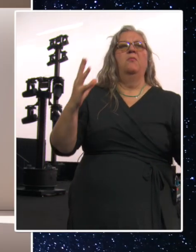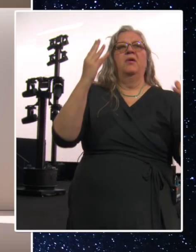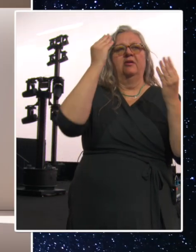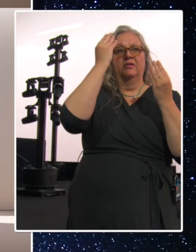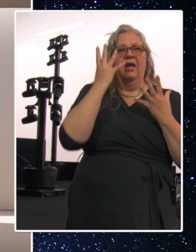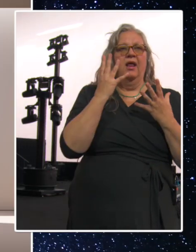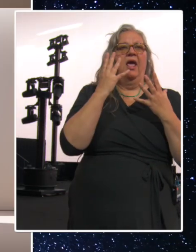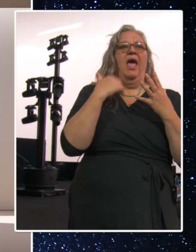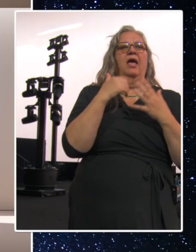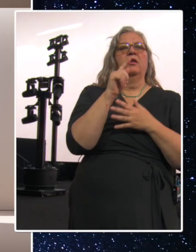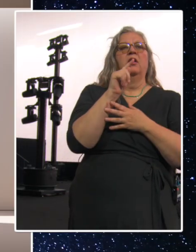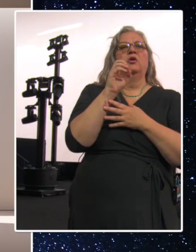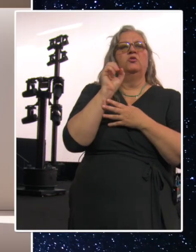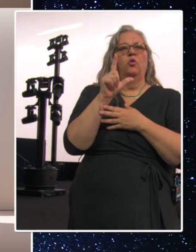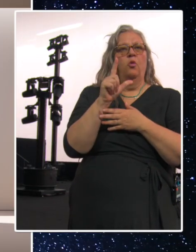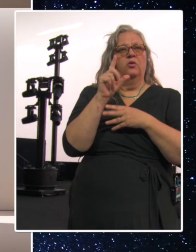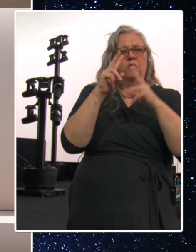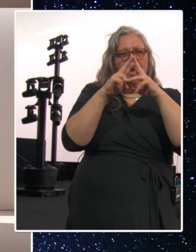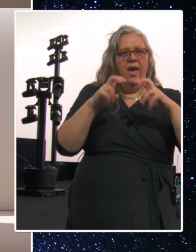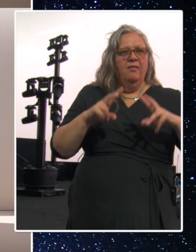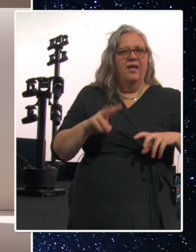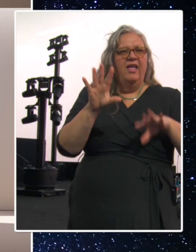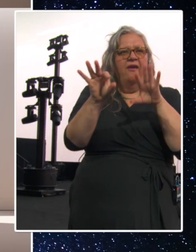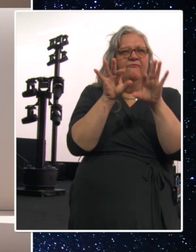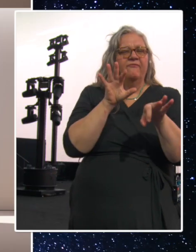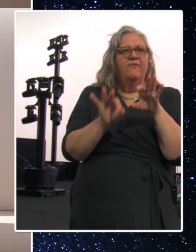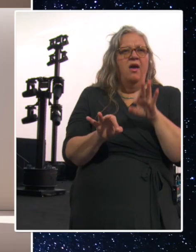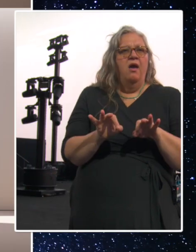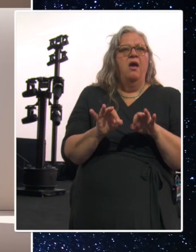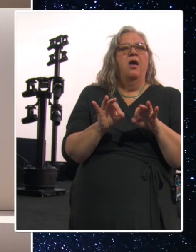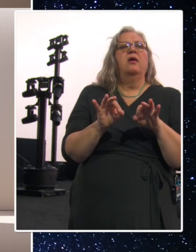and the tools to analyze and uncover insights sooner.